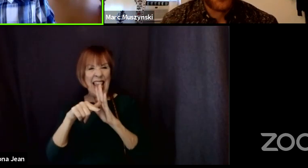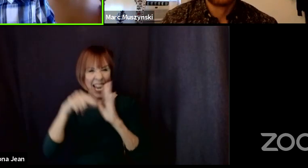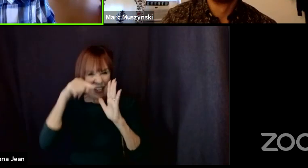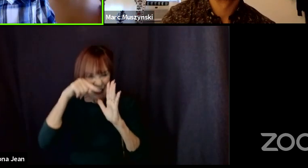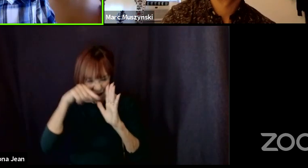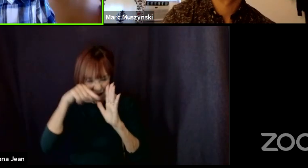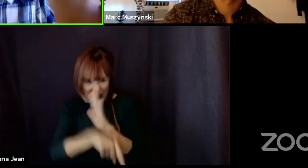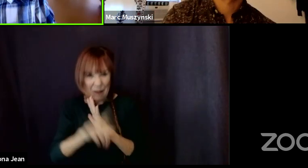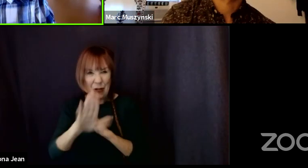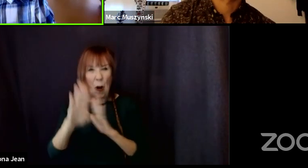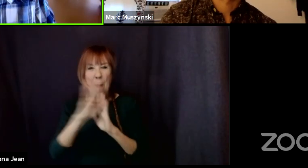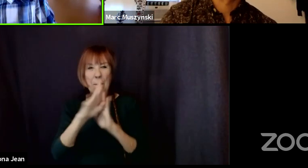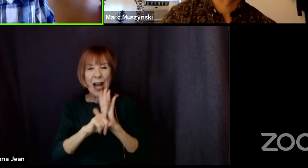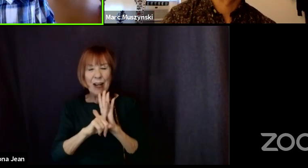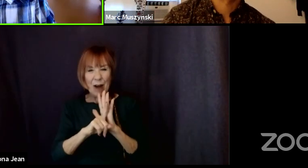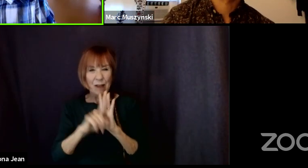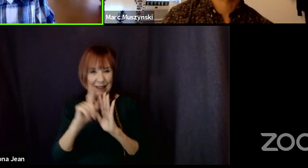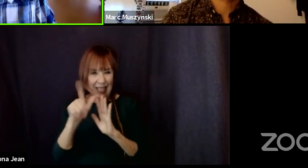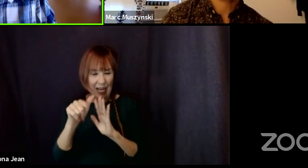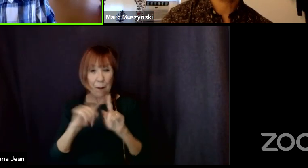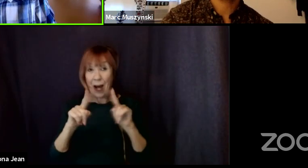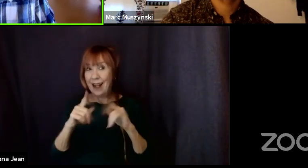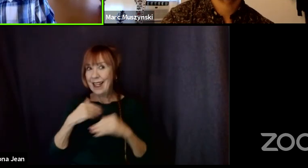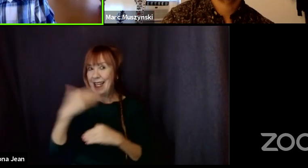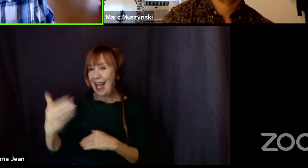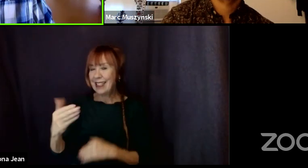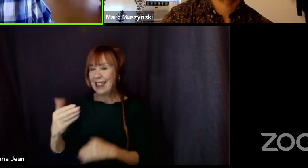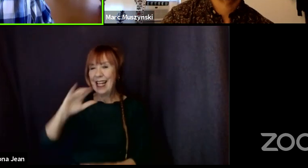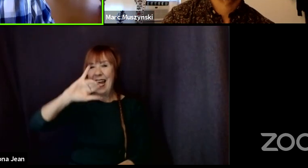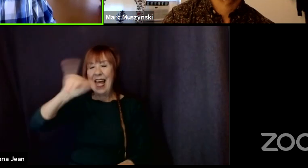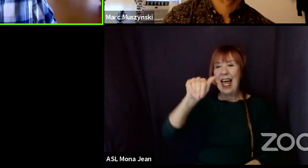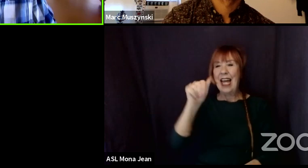but next, I want to introduce Jamey Perry, come on into the room.